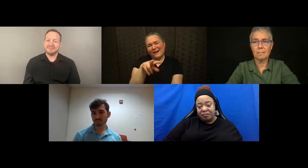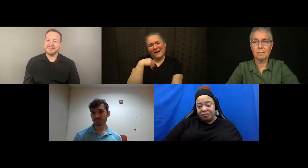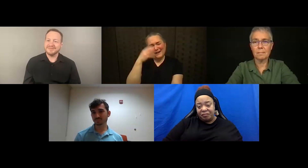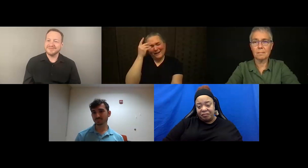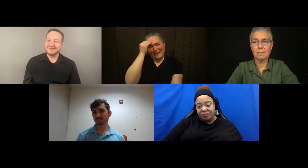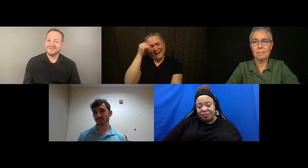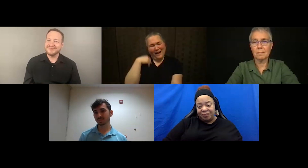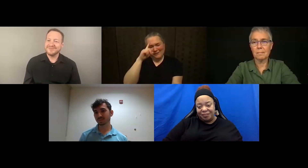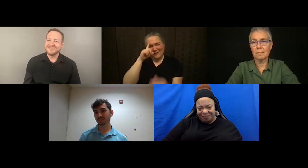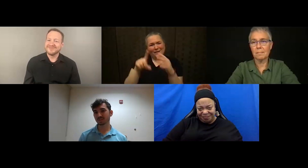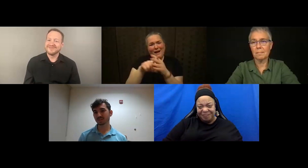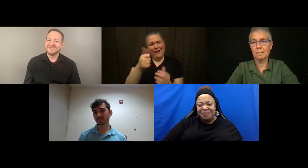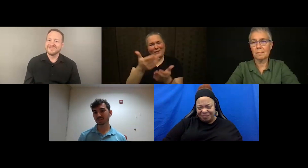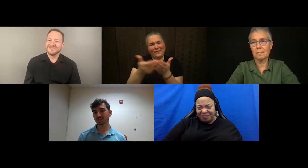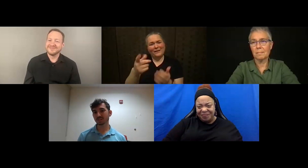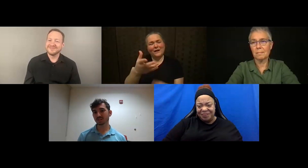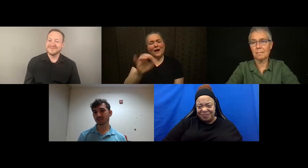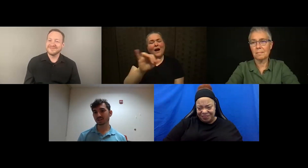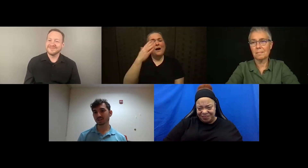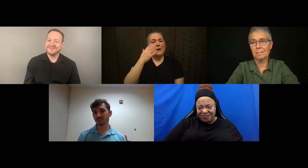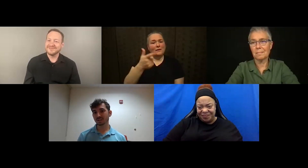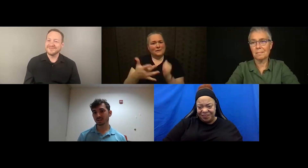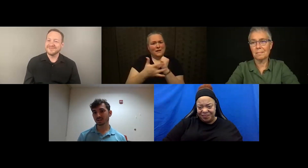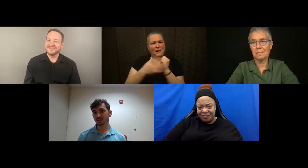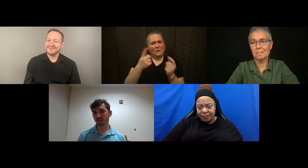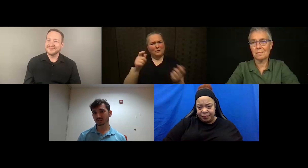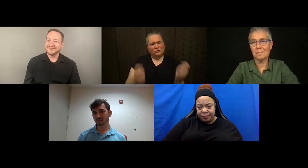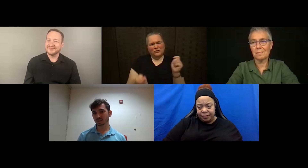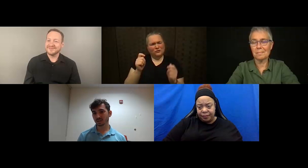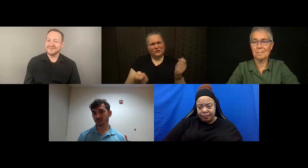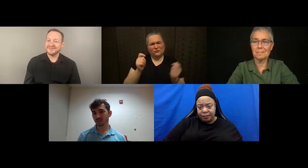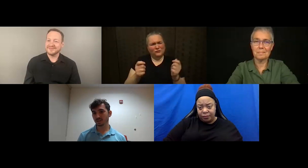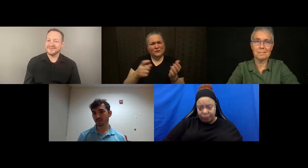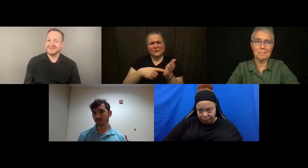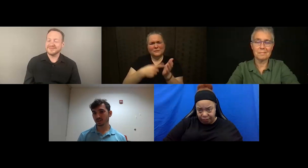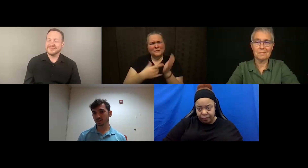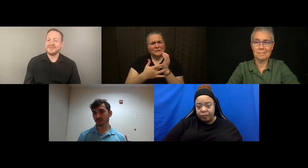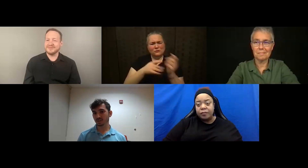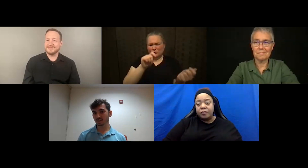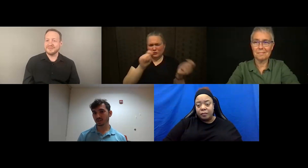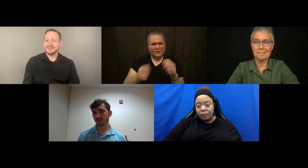Jillian: I was thinking while watching you about technology changing.